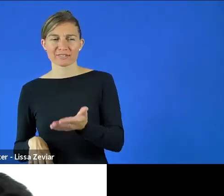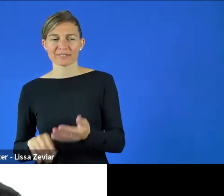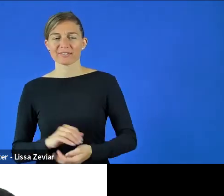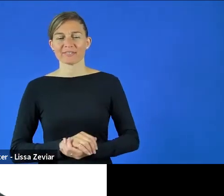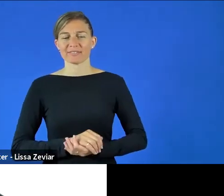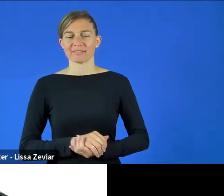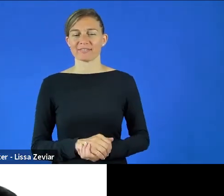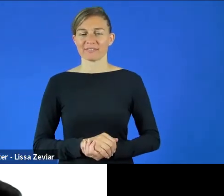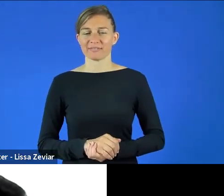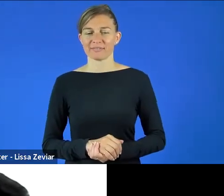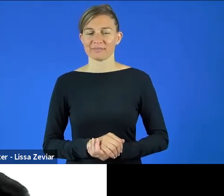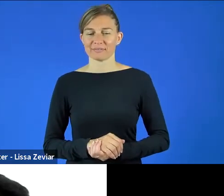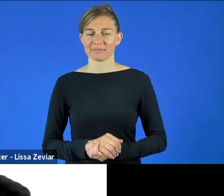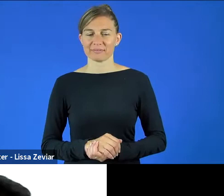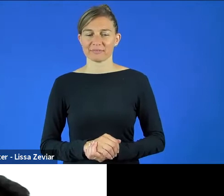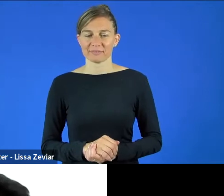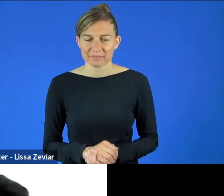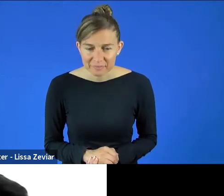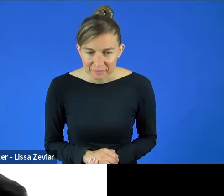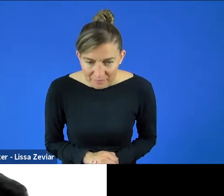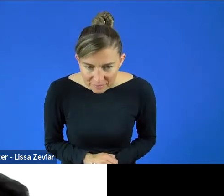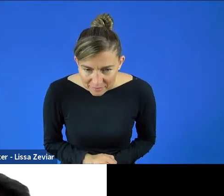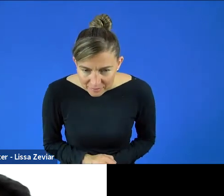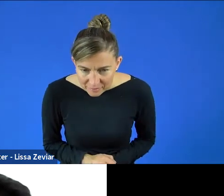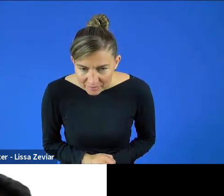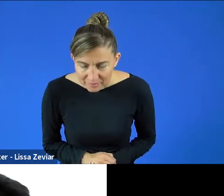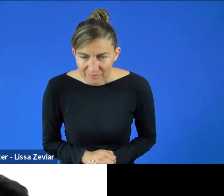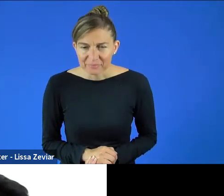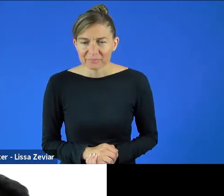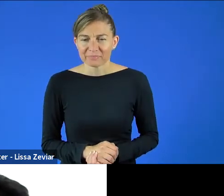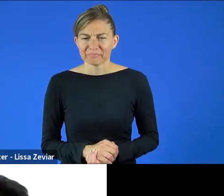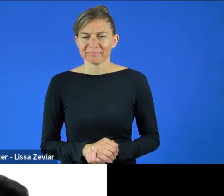Okay, maybe, since we have about 9 minutes before our break,